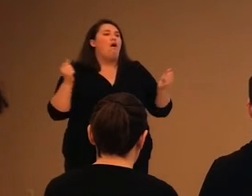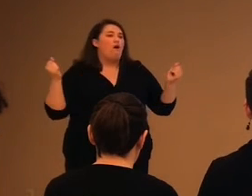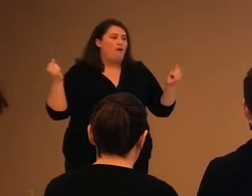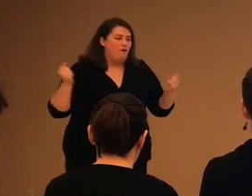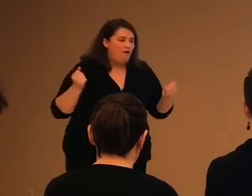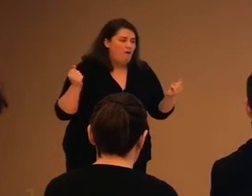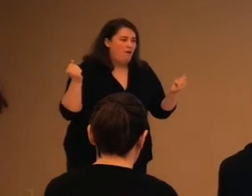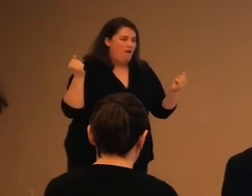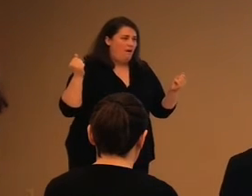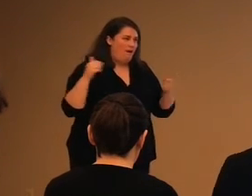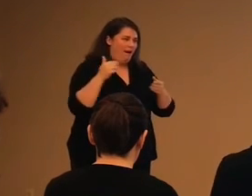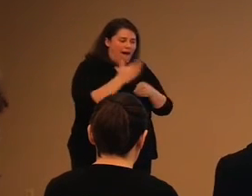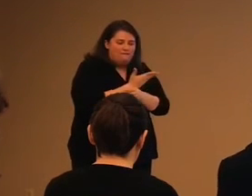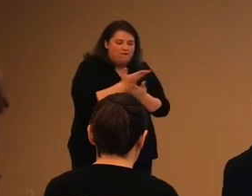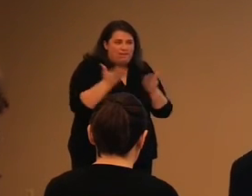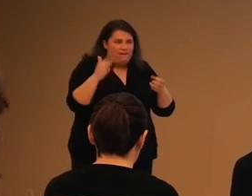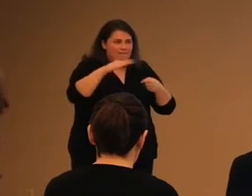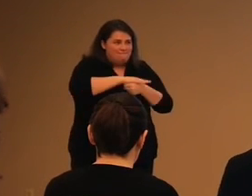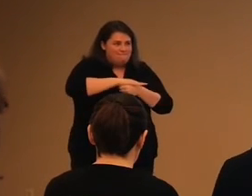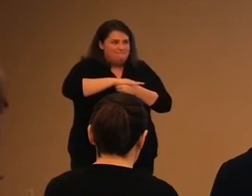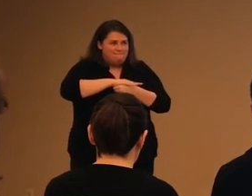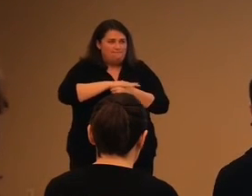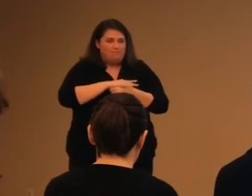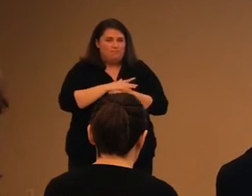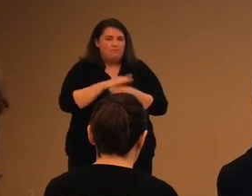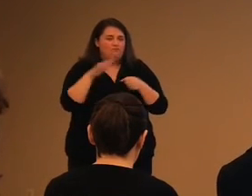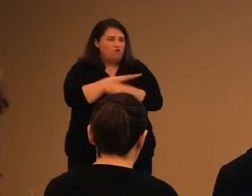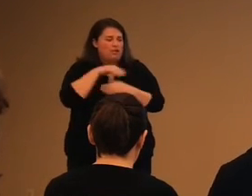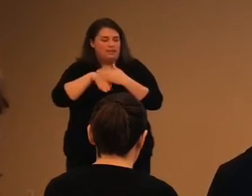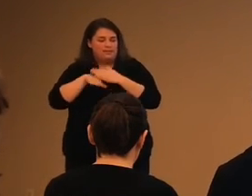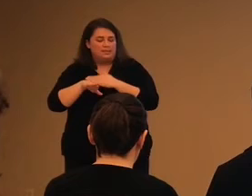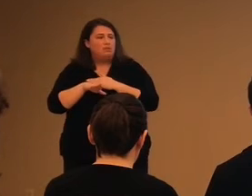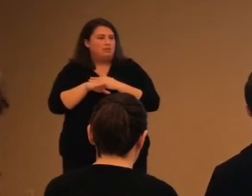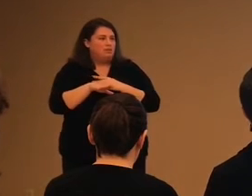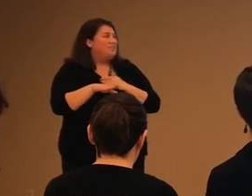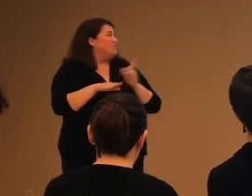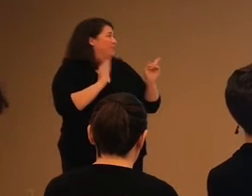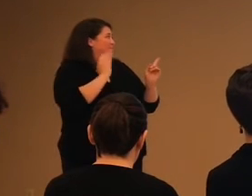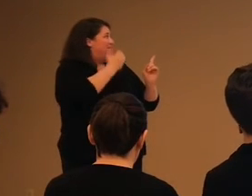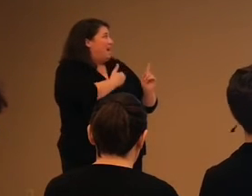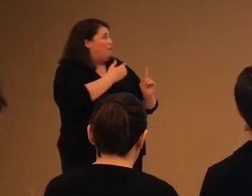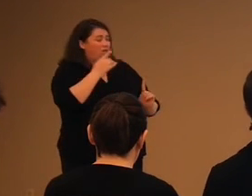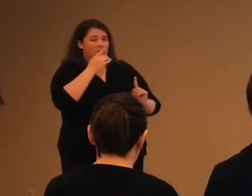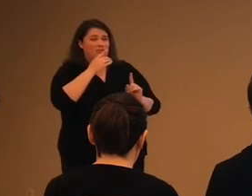With our features to make it successful. This is the all-in philosophy of the National Park Service